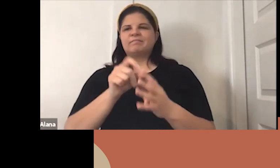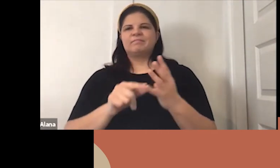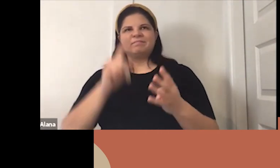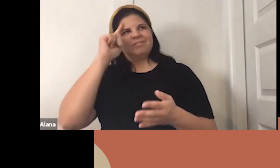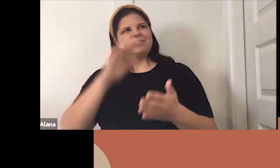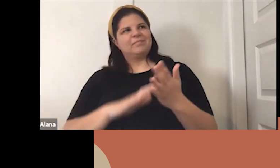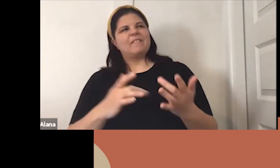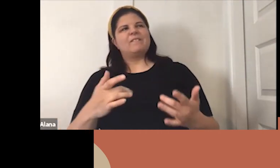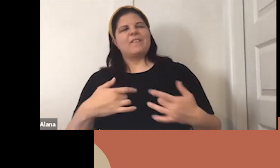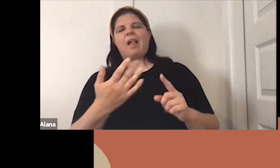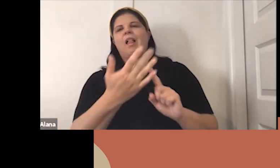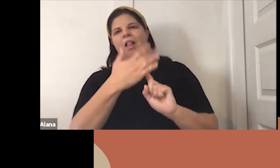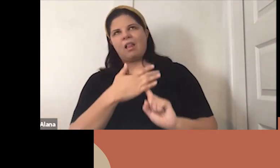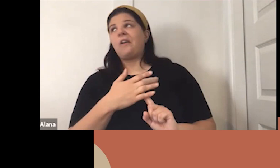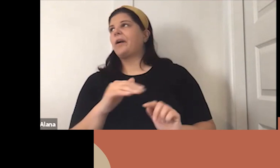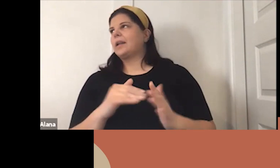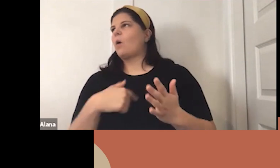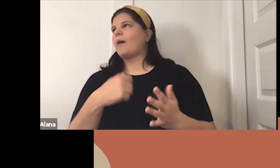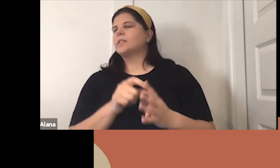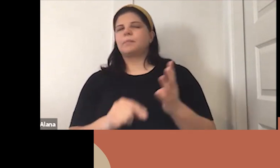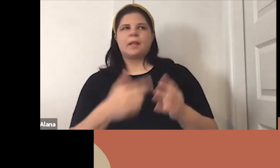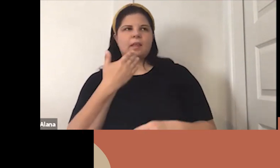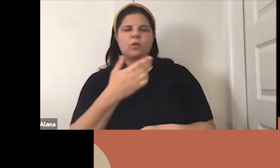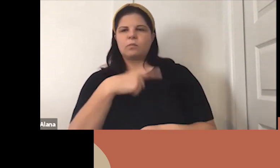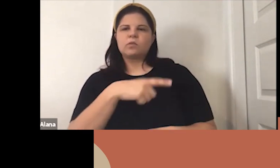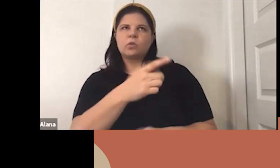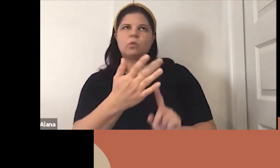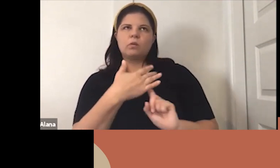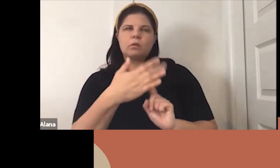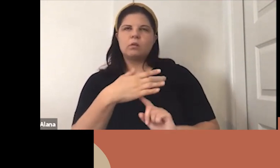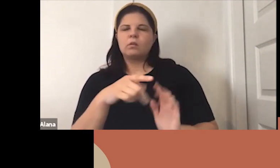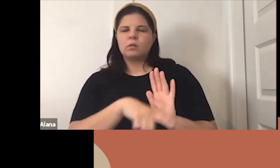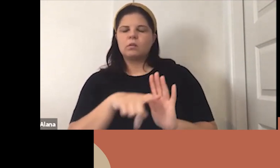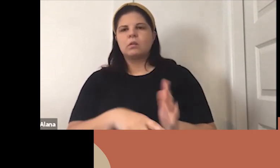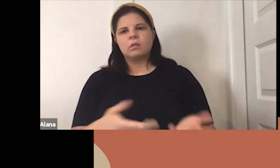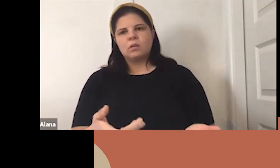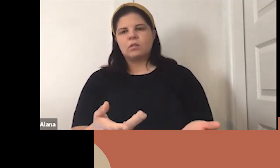The attitudes, the actions, to my physical being.